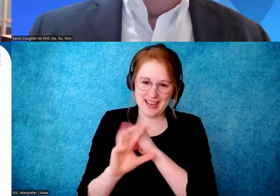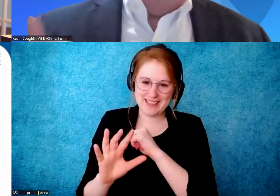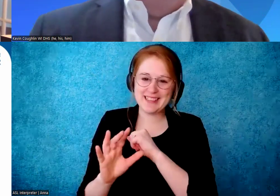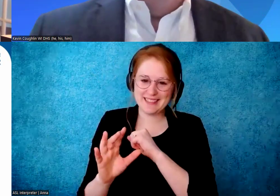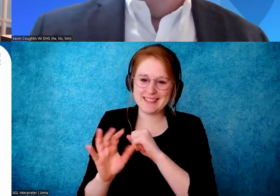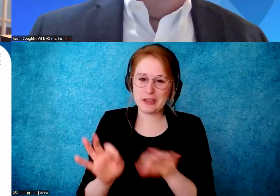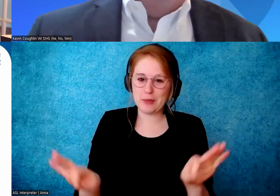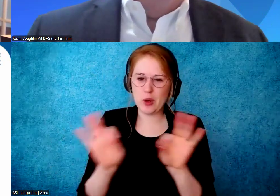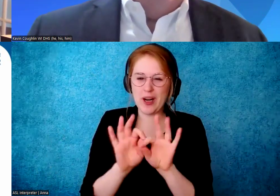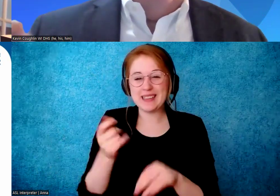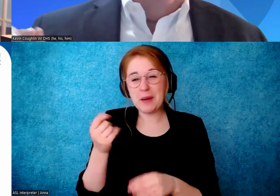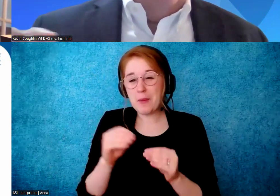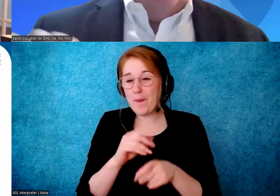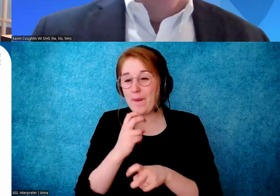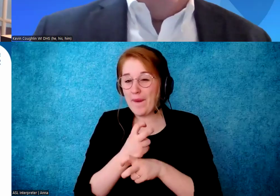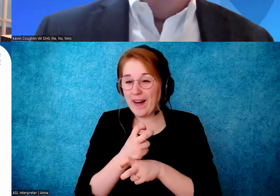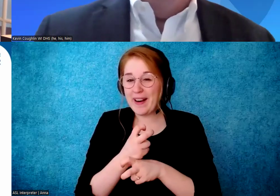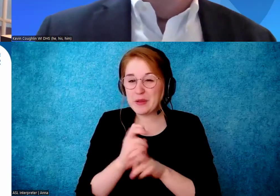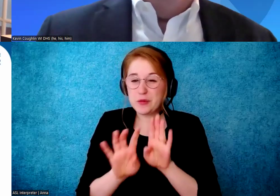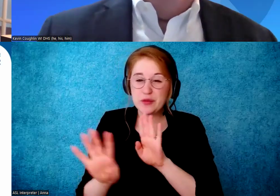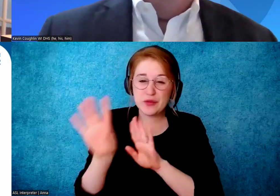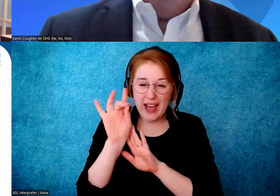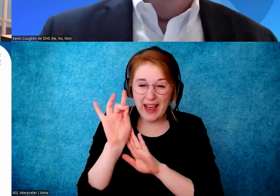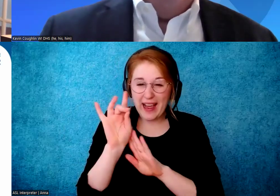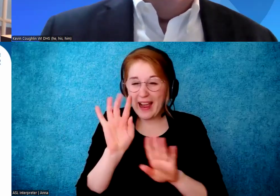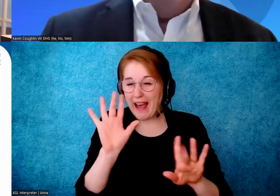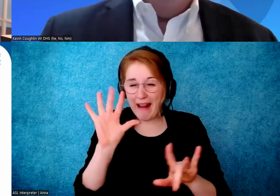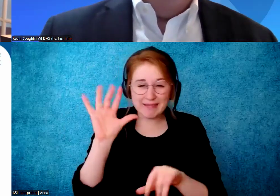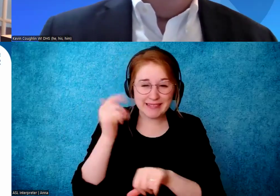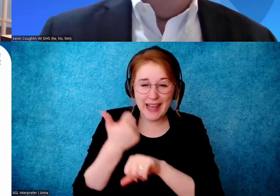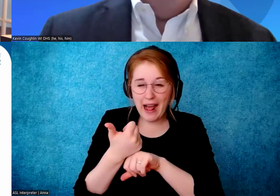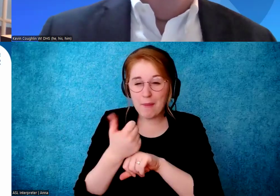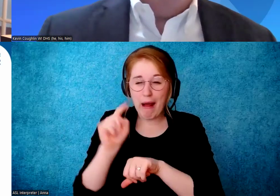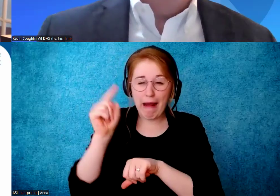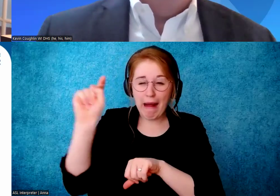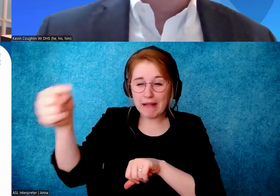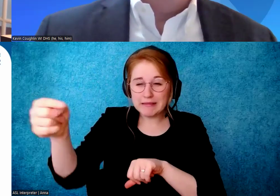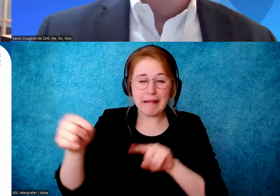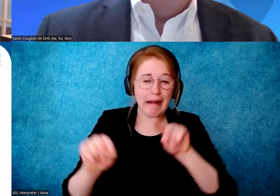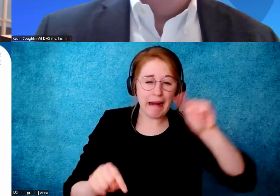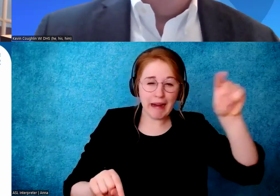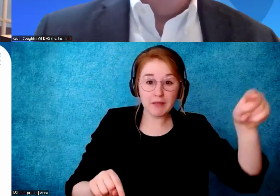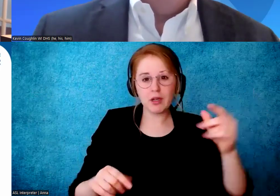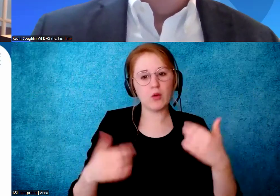you know, they're a little harder to find, but there's still a lot of bang in your buck for